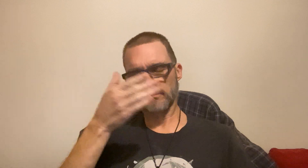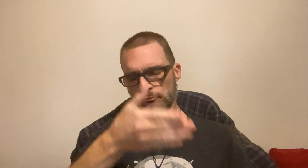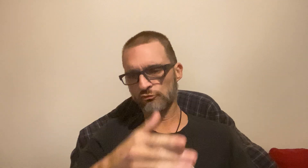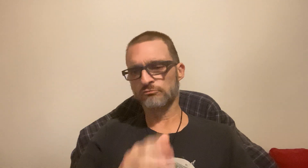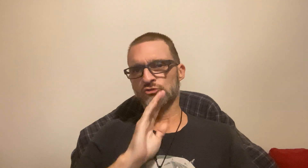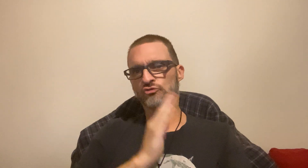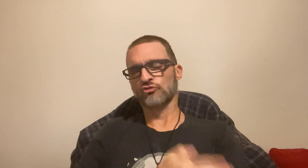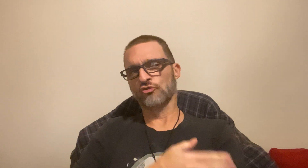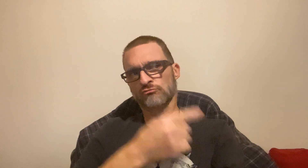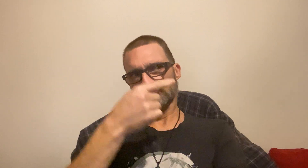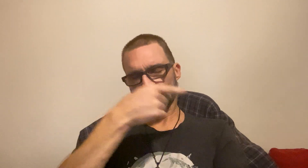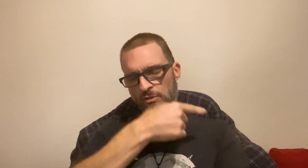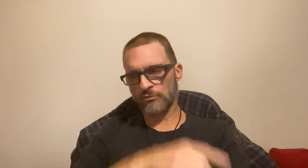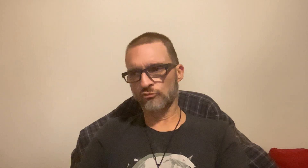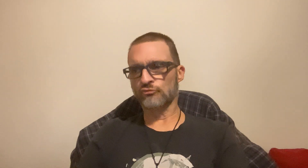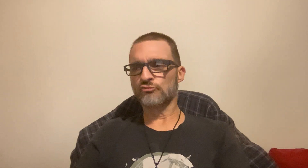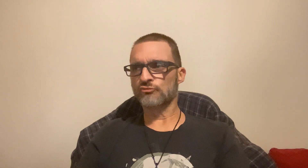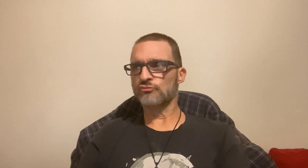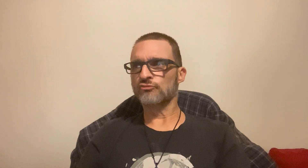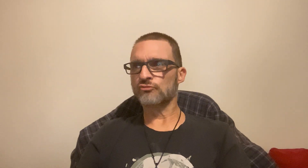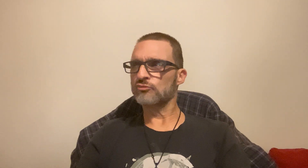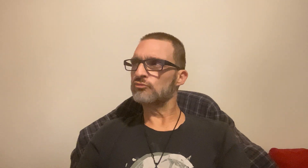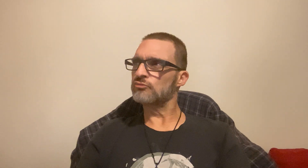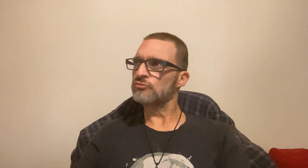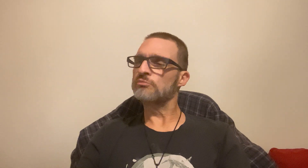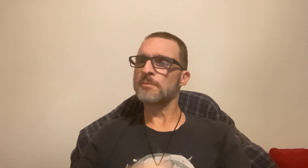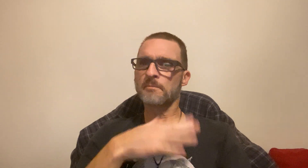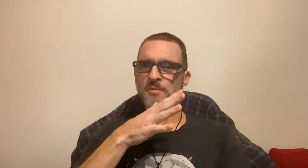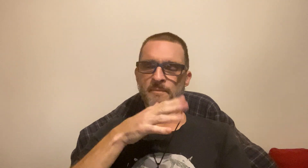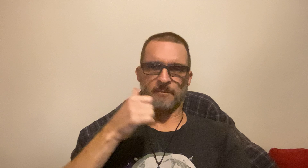My wife was there and my daughter was there.